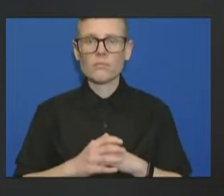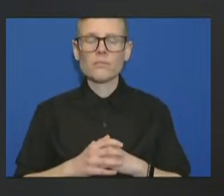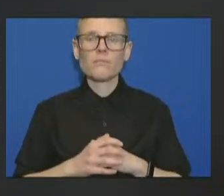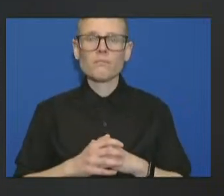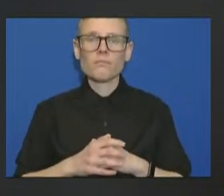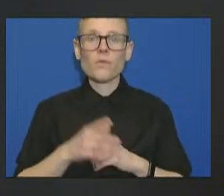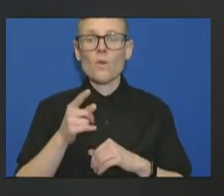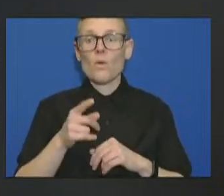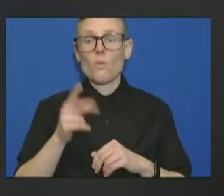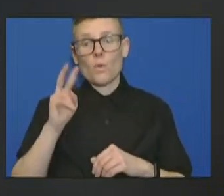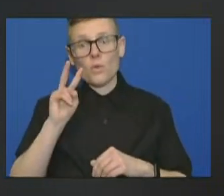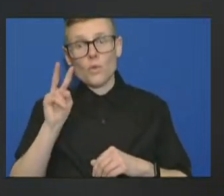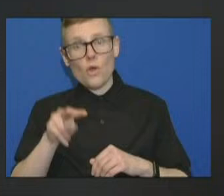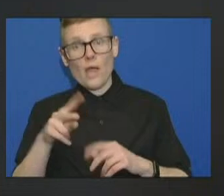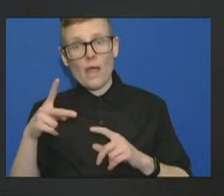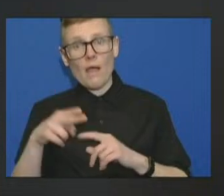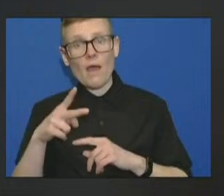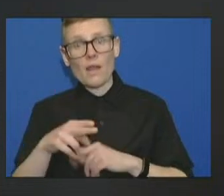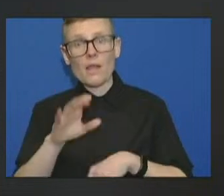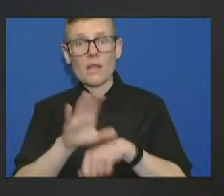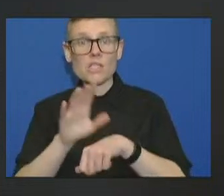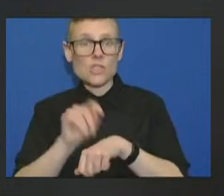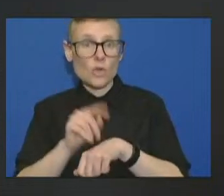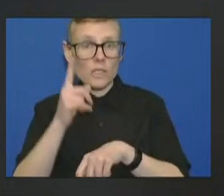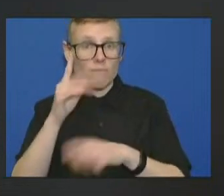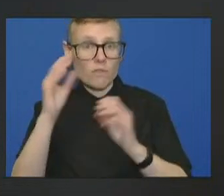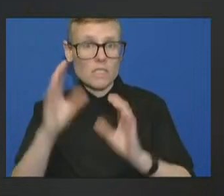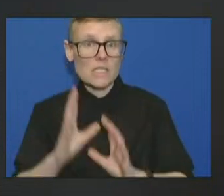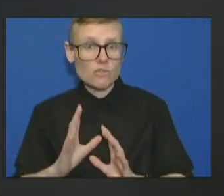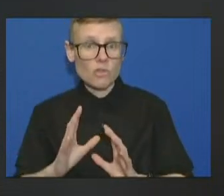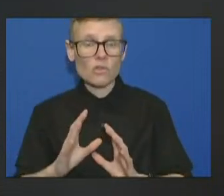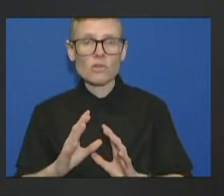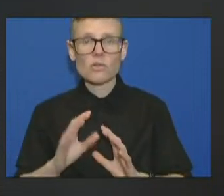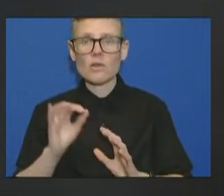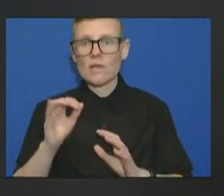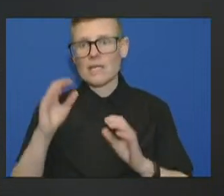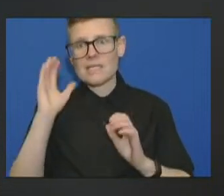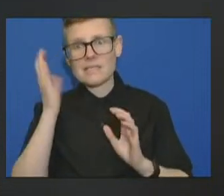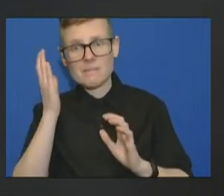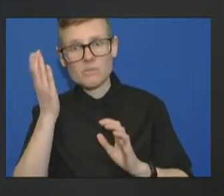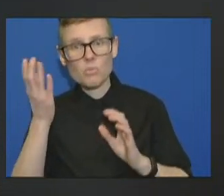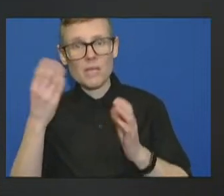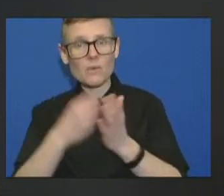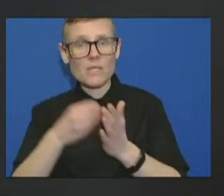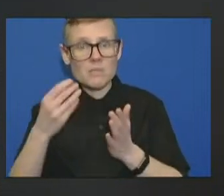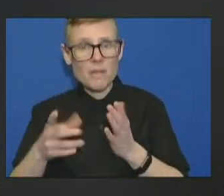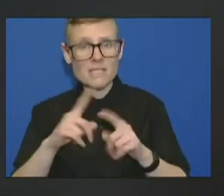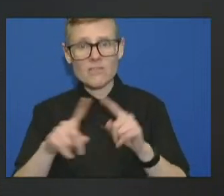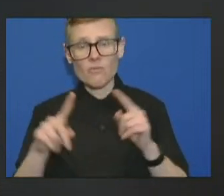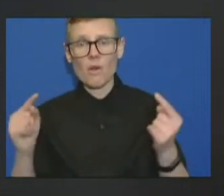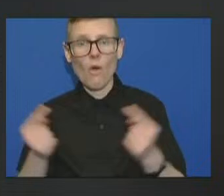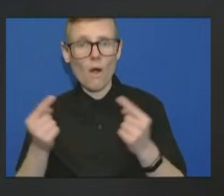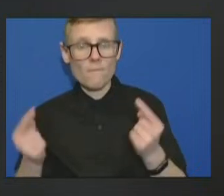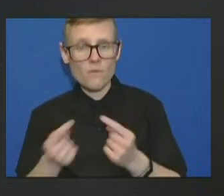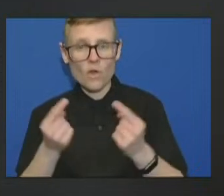That's really important. So thank you for throwing that in there. Will you look at cutting